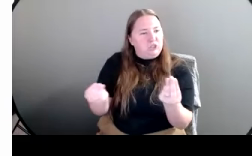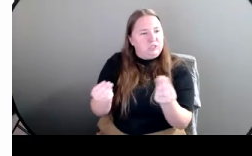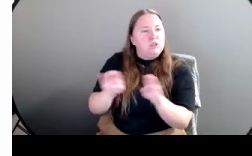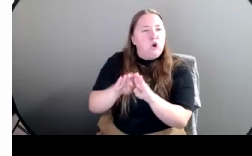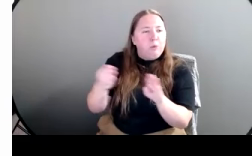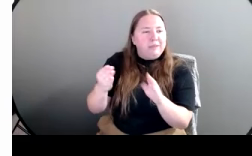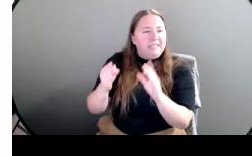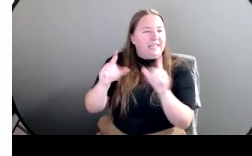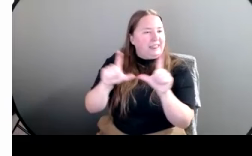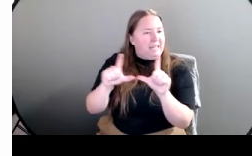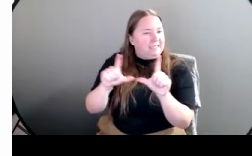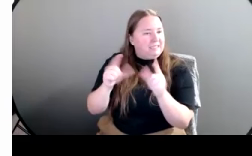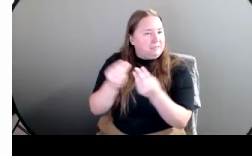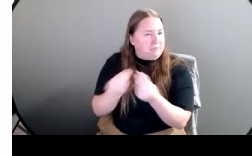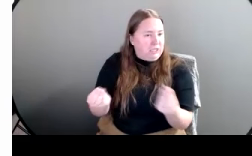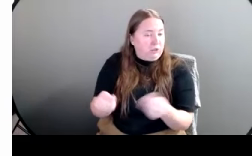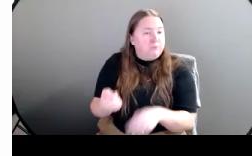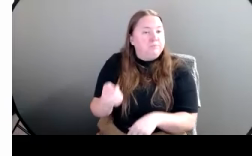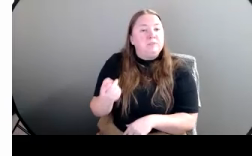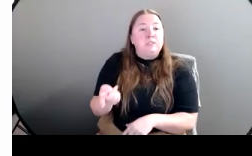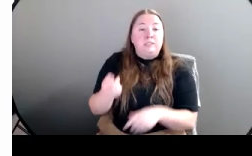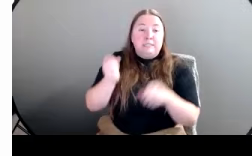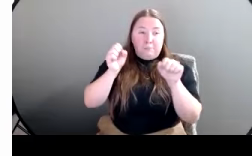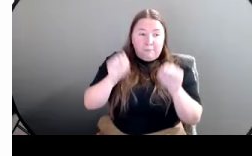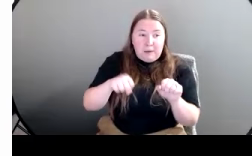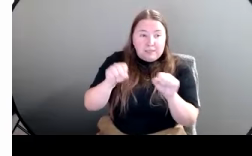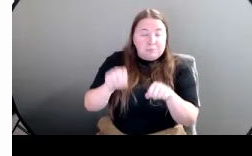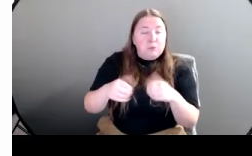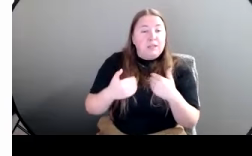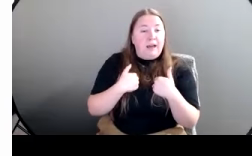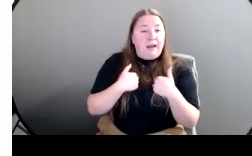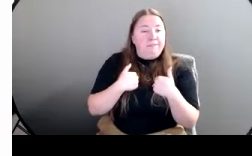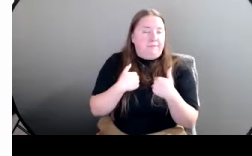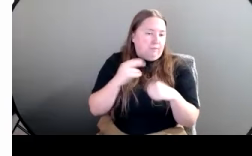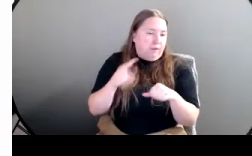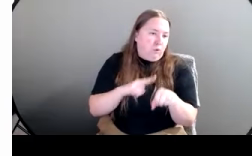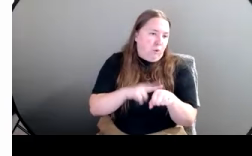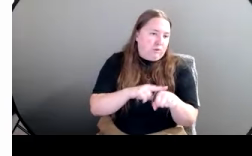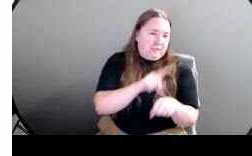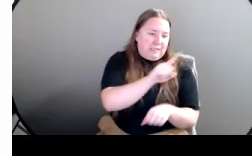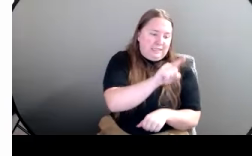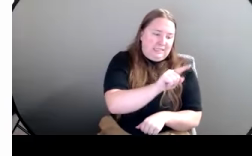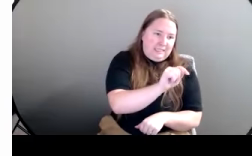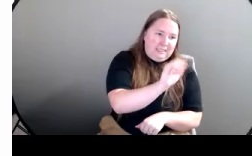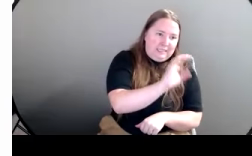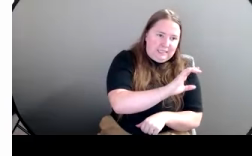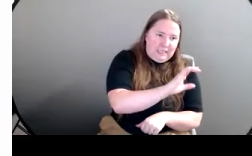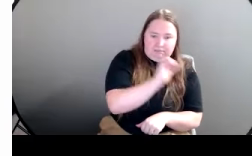So it is possible to have of course, you know, ZTC materials that are not openly licensed.